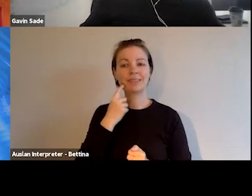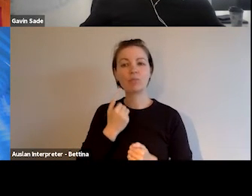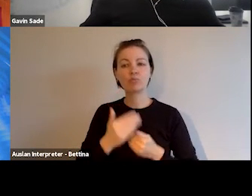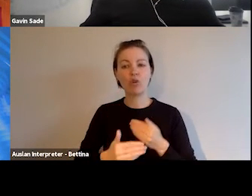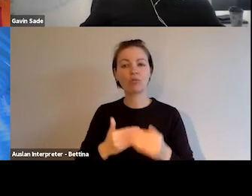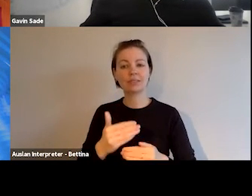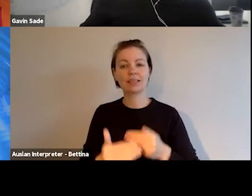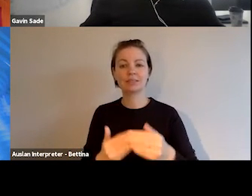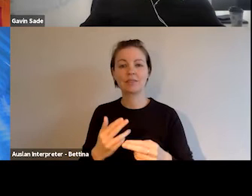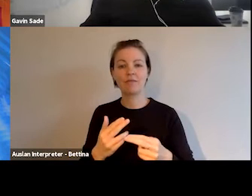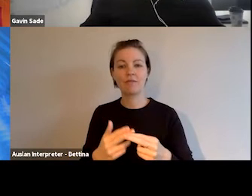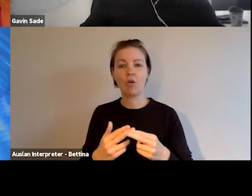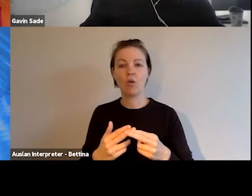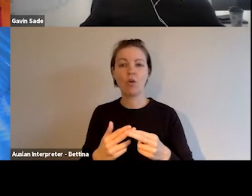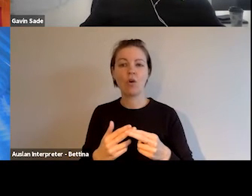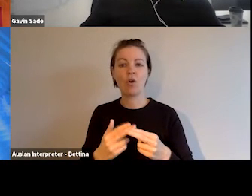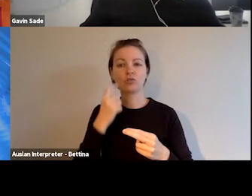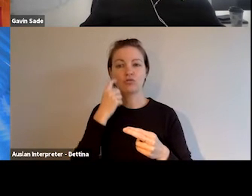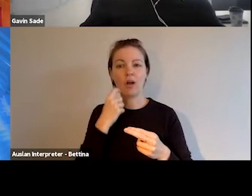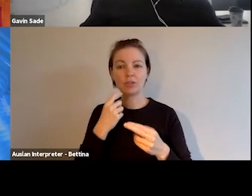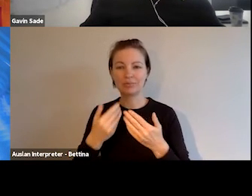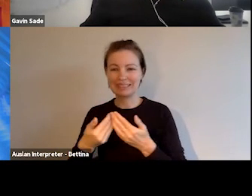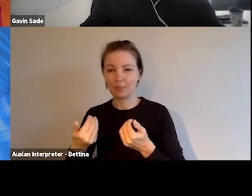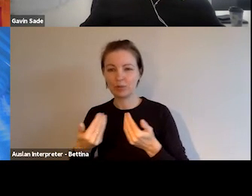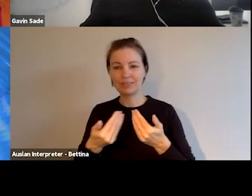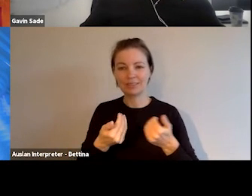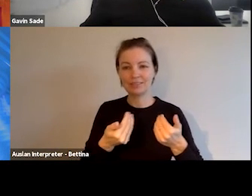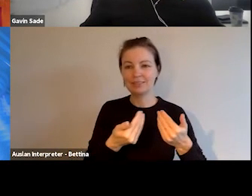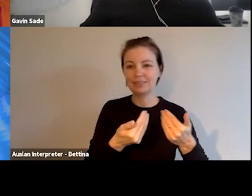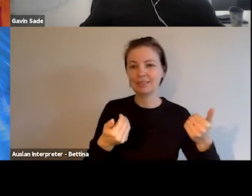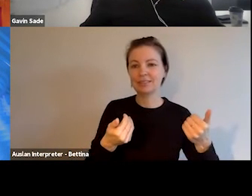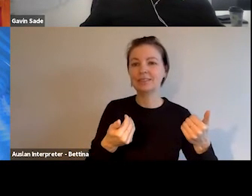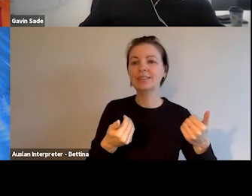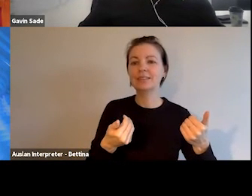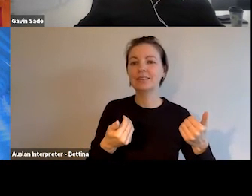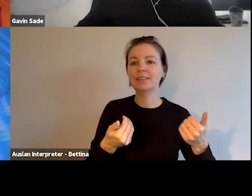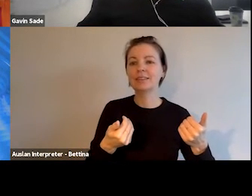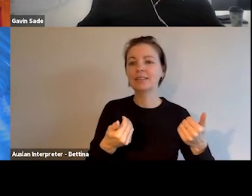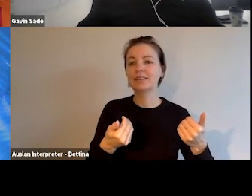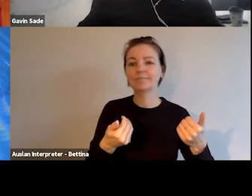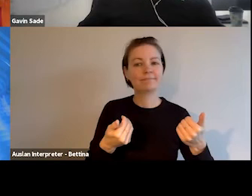discipline decontamination at first . To put everyone on the same plane